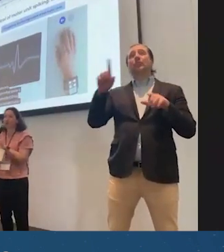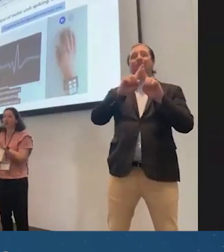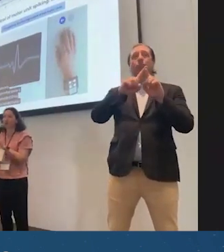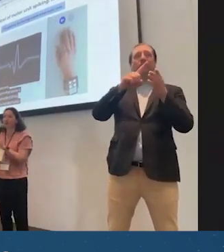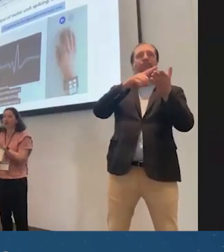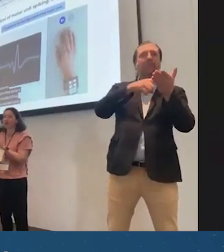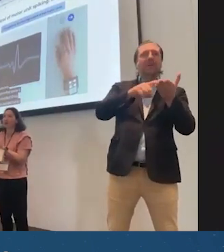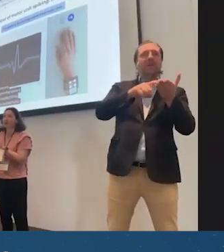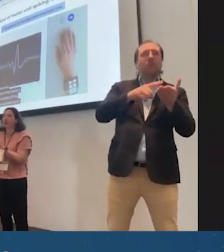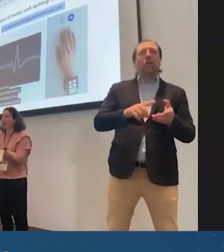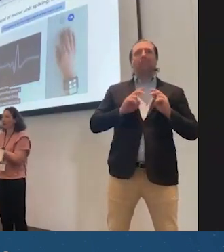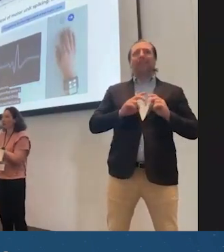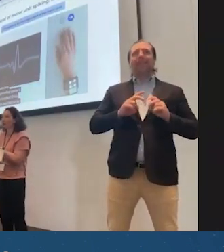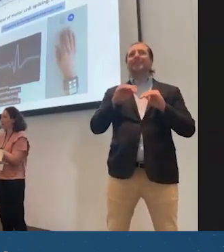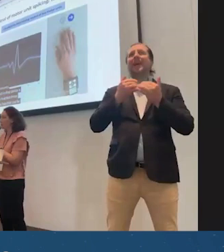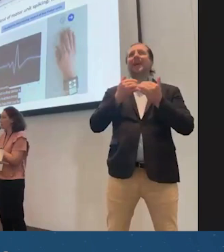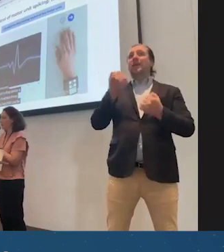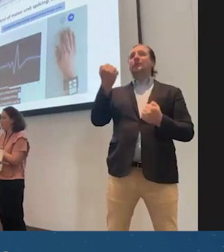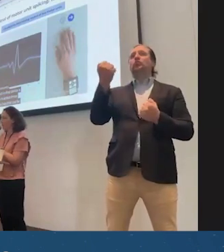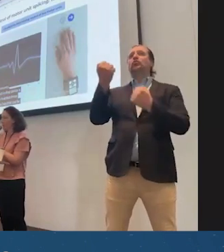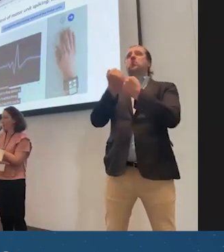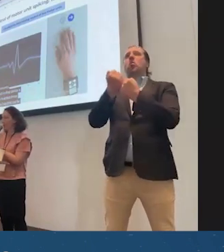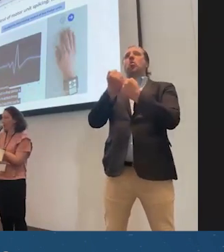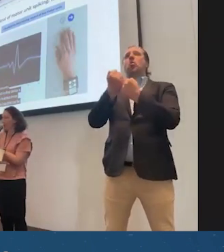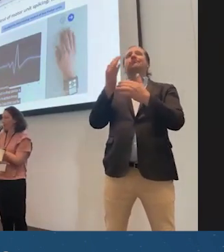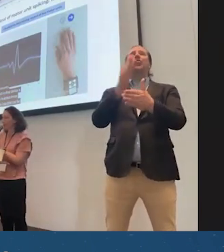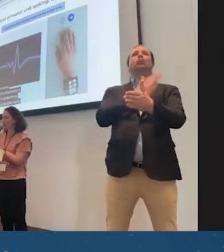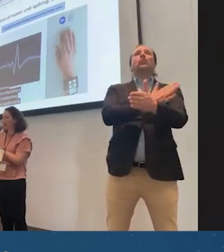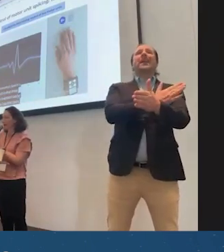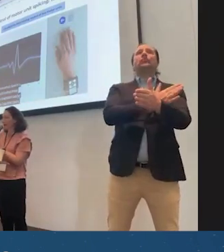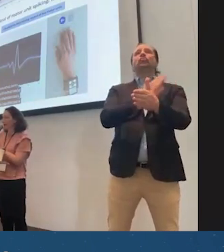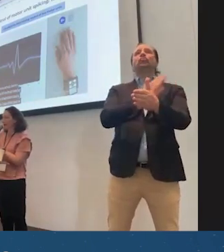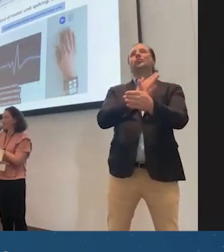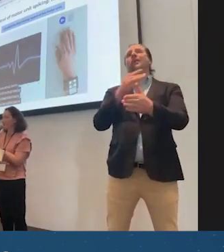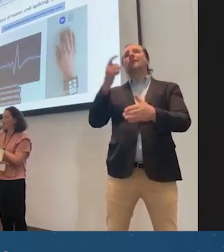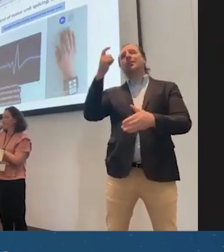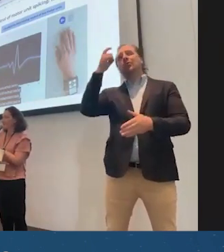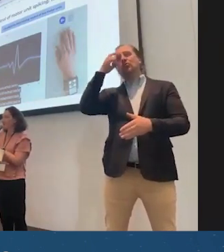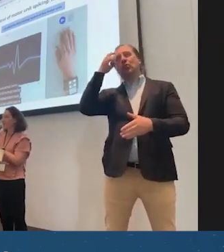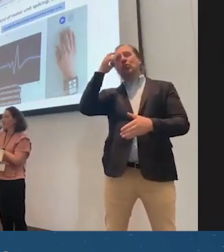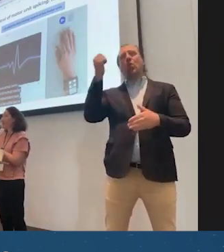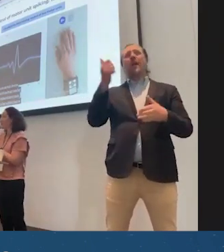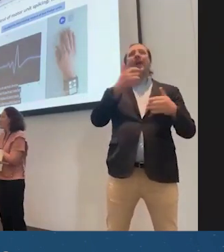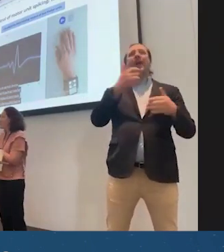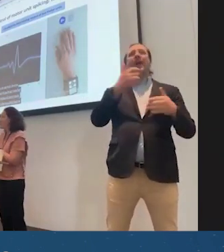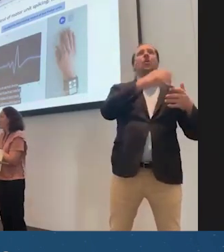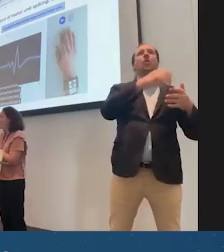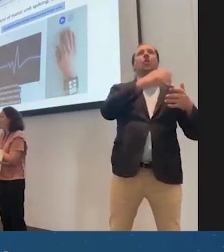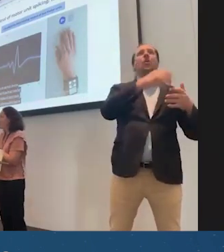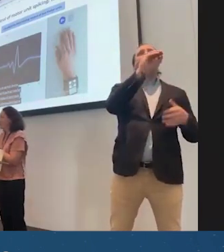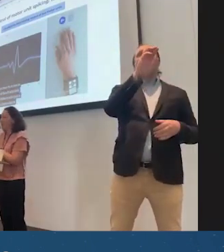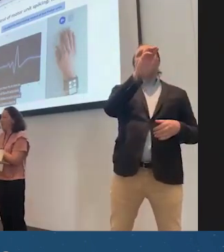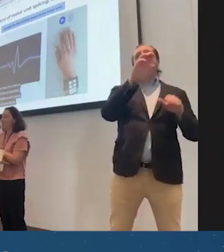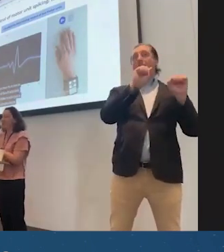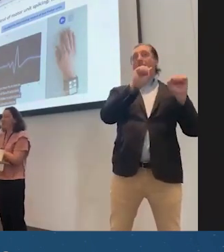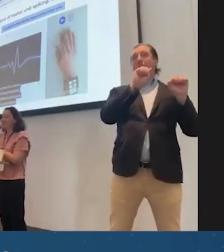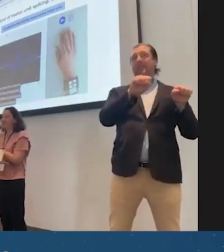terms of how to support a range of neuromotor abilities. We really think that there's a lot of great opportunity here,